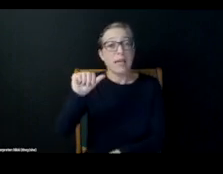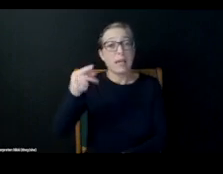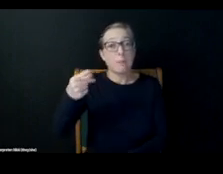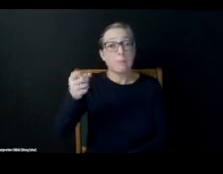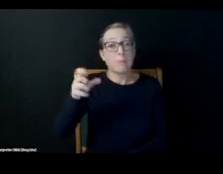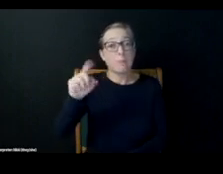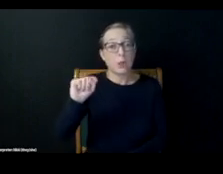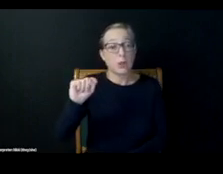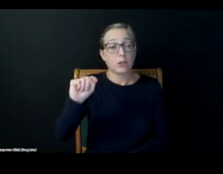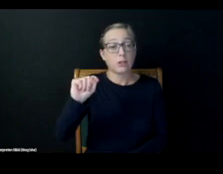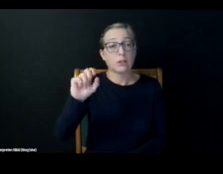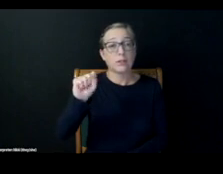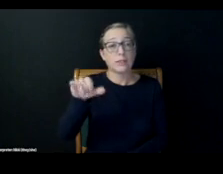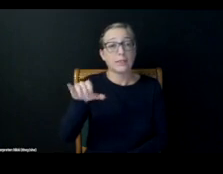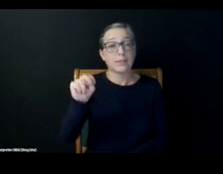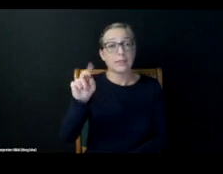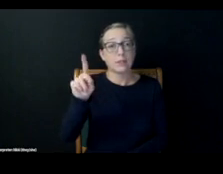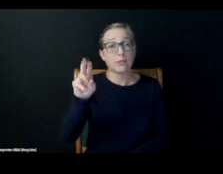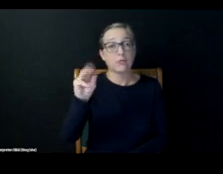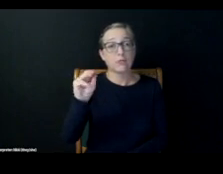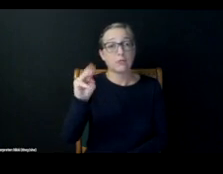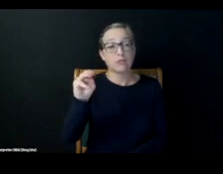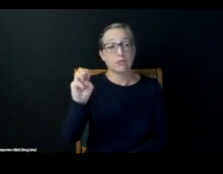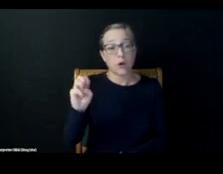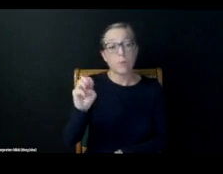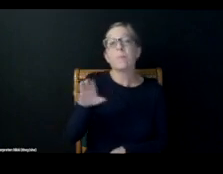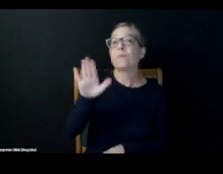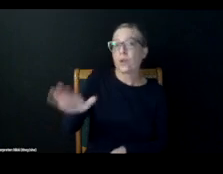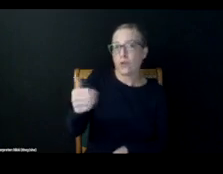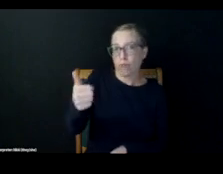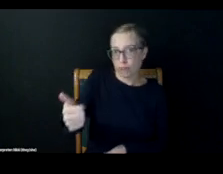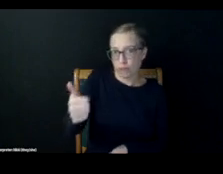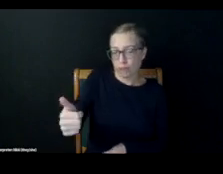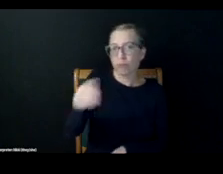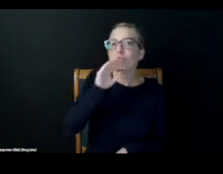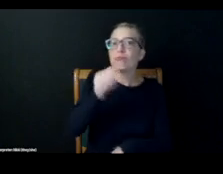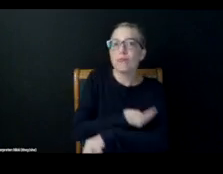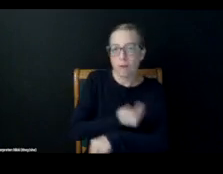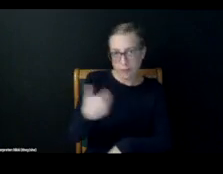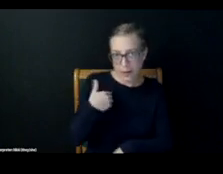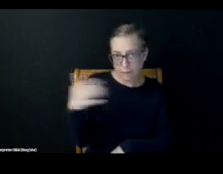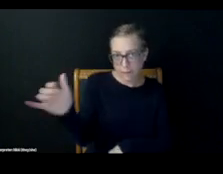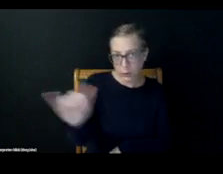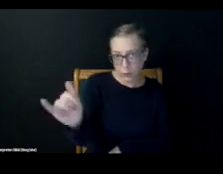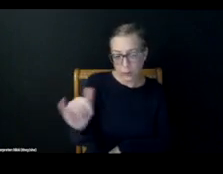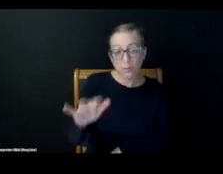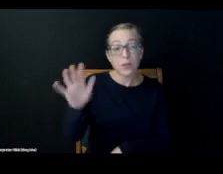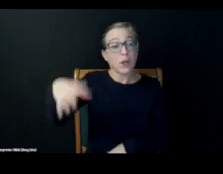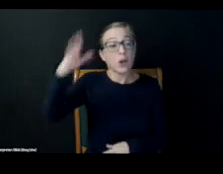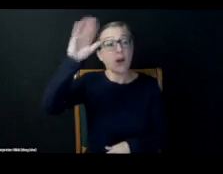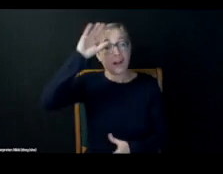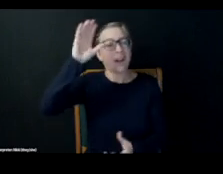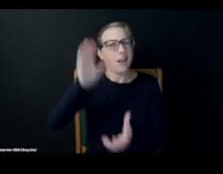she and her husband who is from Mexico, they're married for six years and they also have a late son.